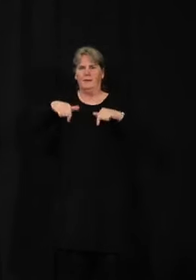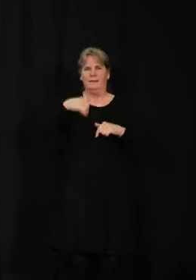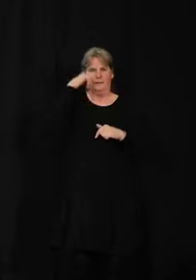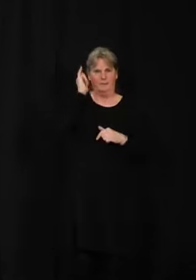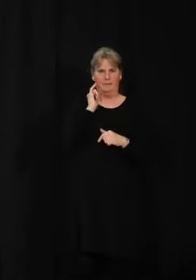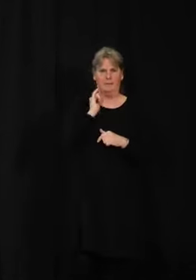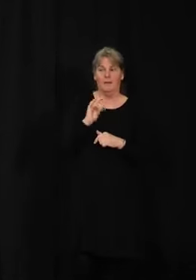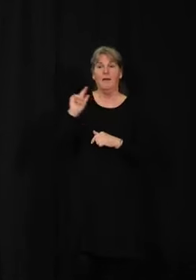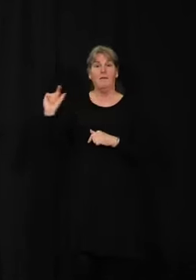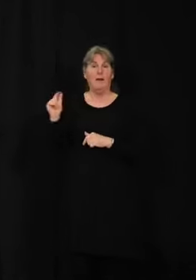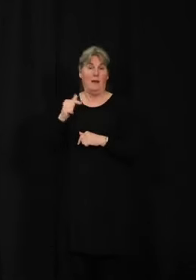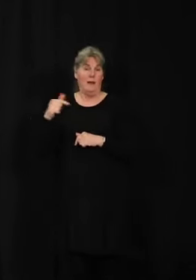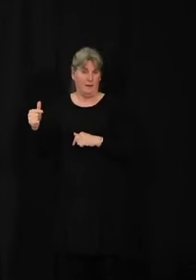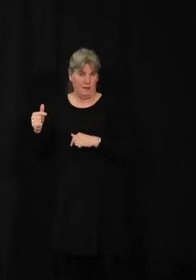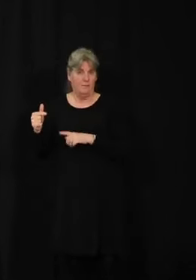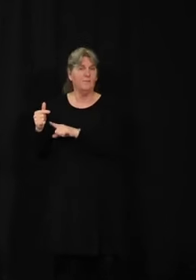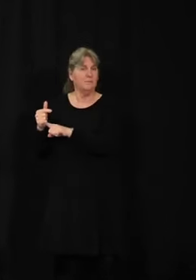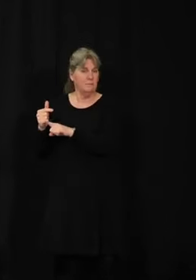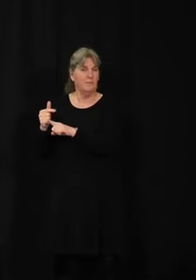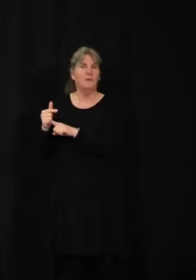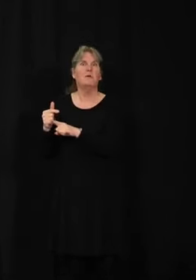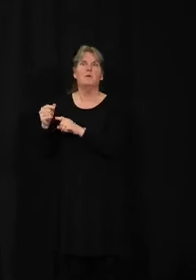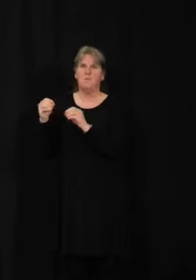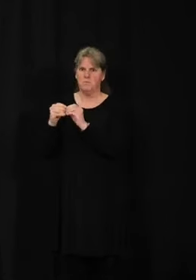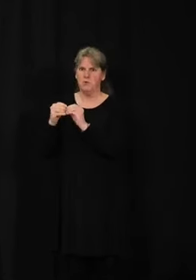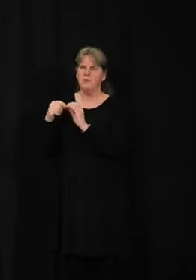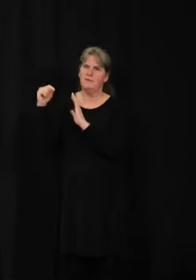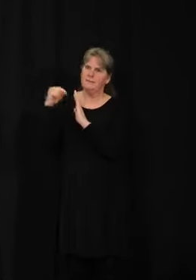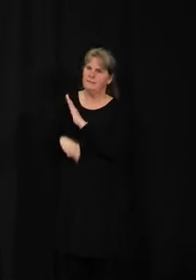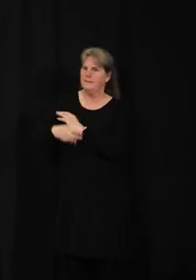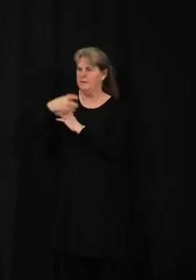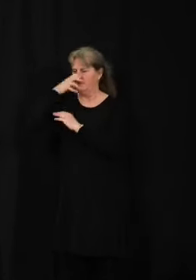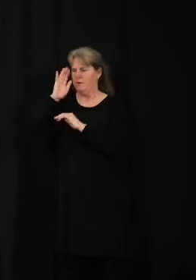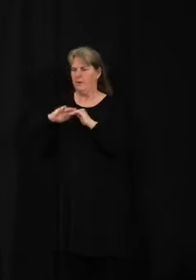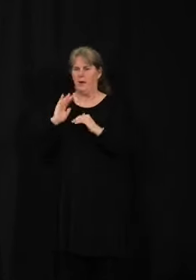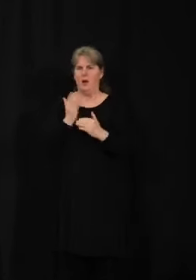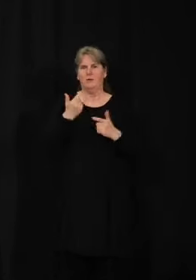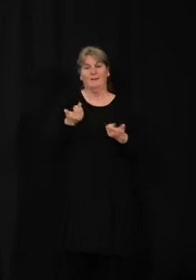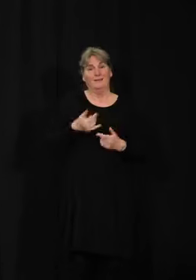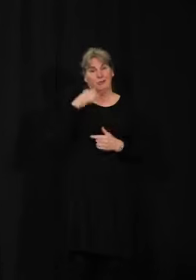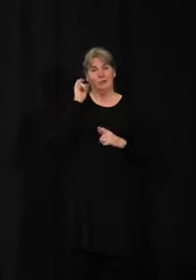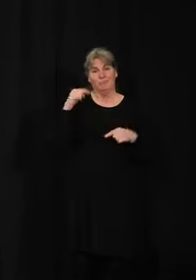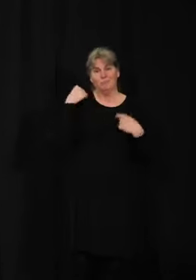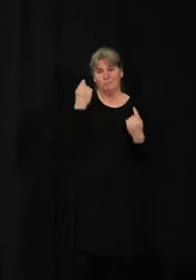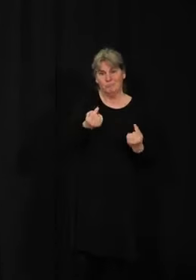Their government responses were, in many case, much more severe than our own.